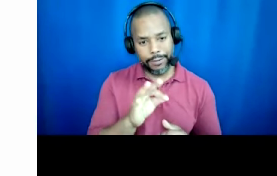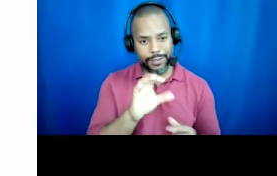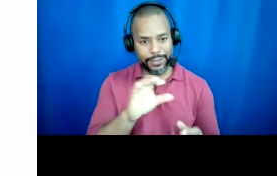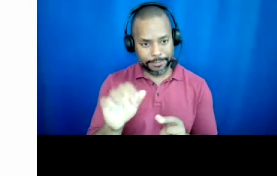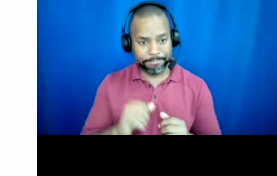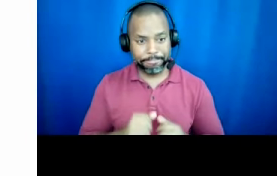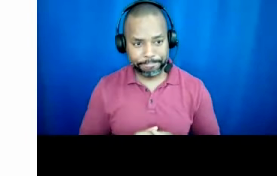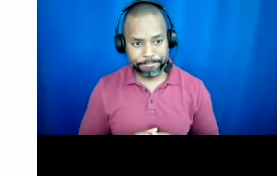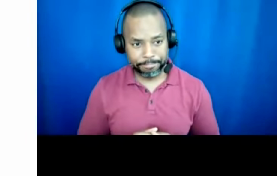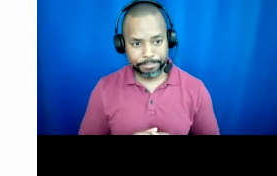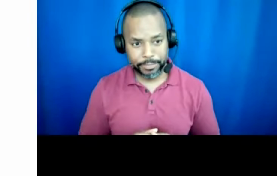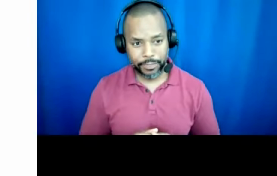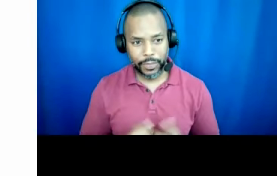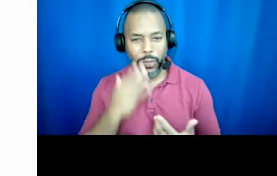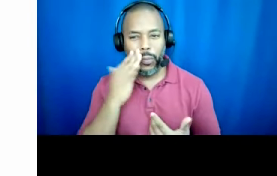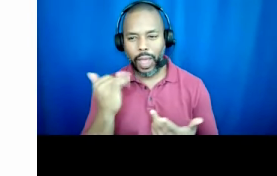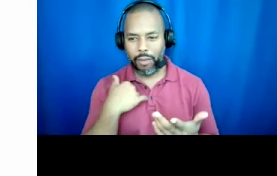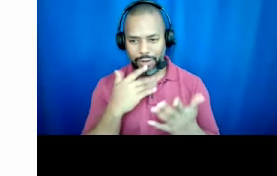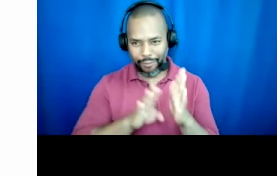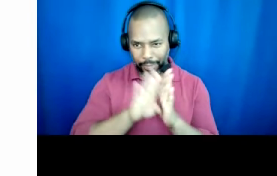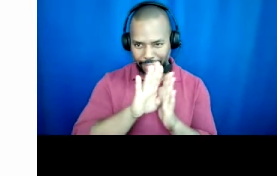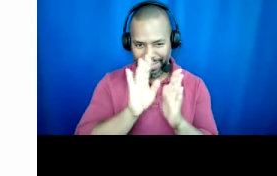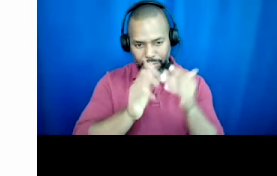why we've developed these processes at our institution.